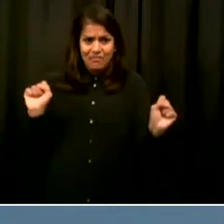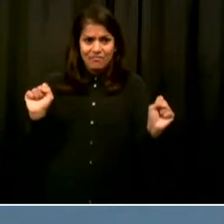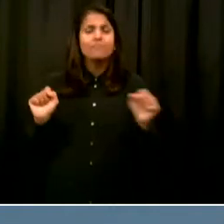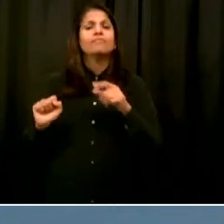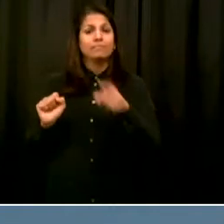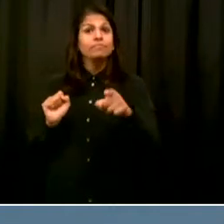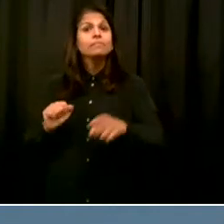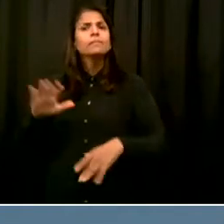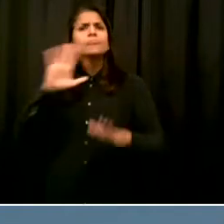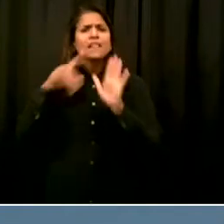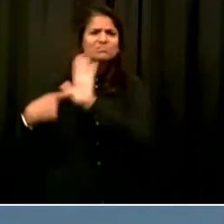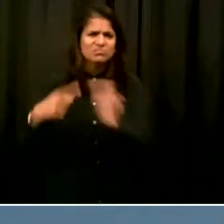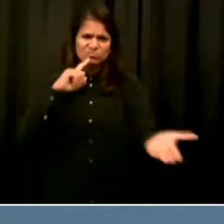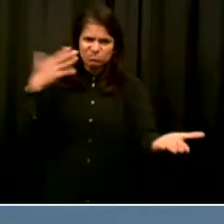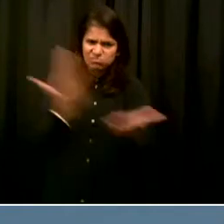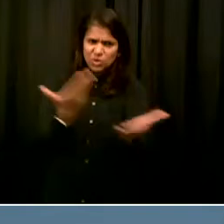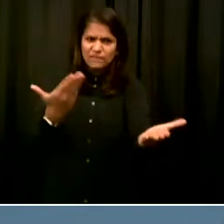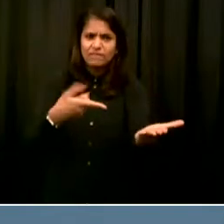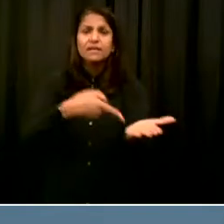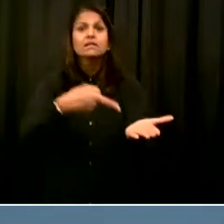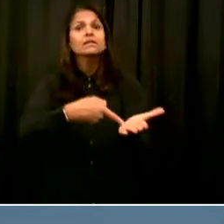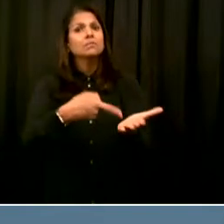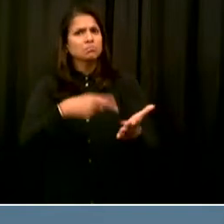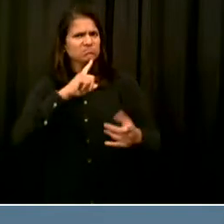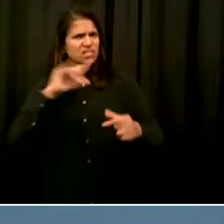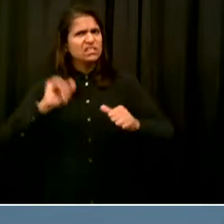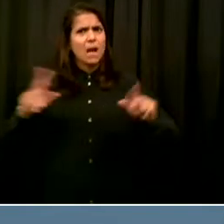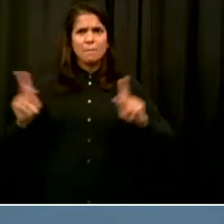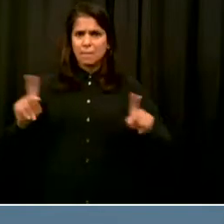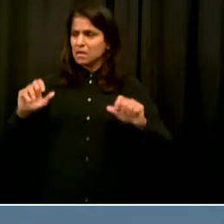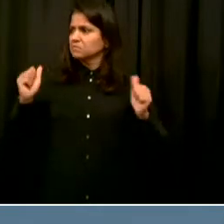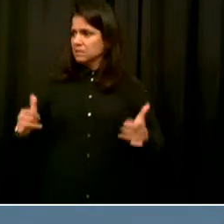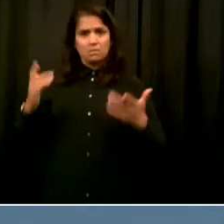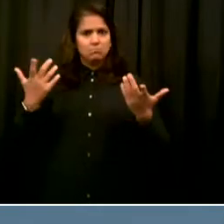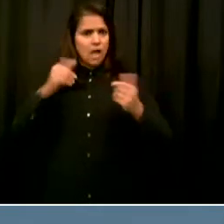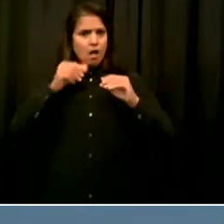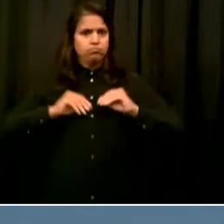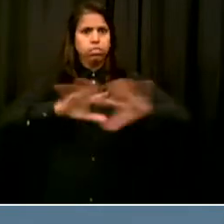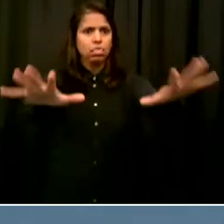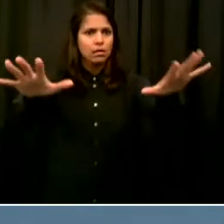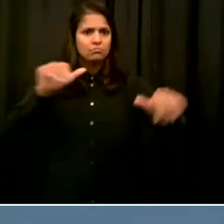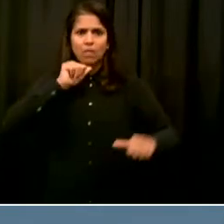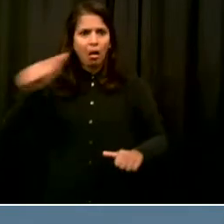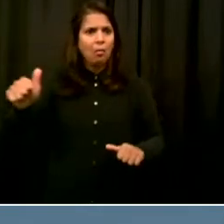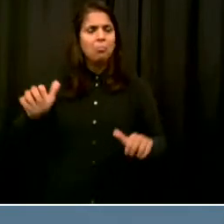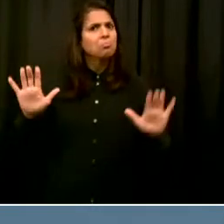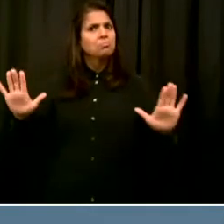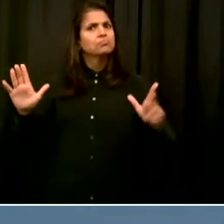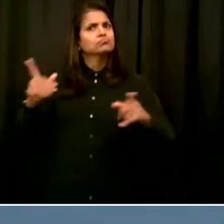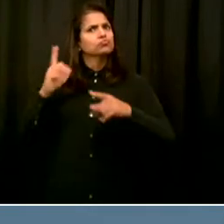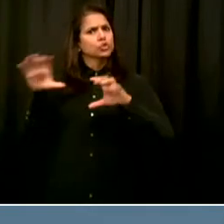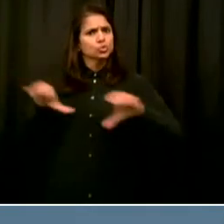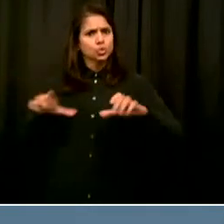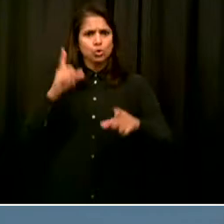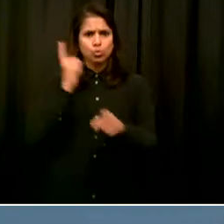TELL US THEY HAVE NOT LEFT THEIR HOME OR HOTEL AFTER WE LAST TALKED WITH THEM. THOSE NUMBERS SHOW THAT ALMOST 100% OF PEOPLE THTHT AARE